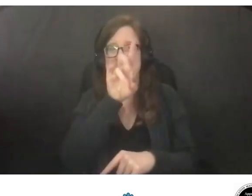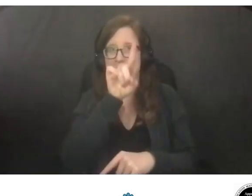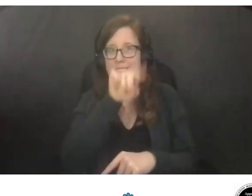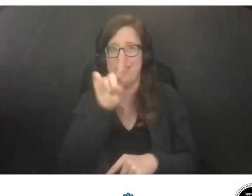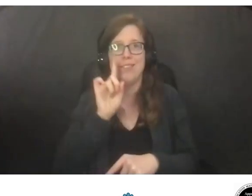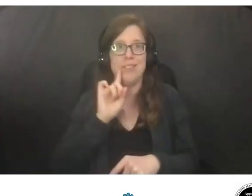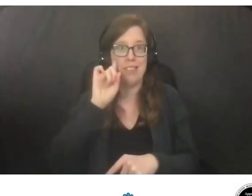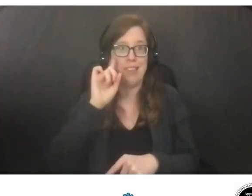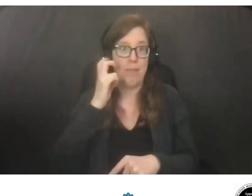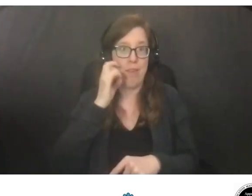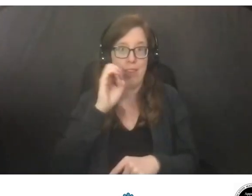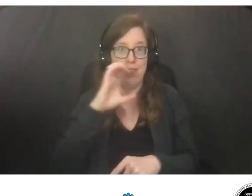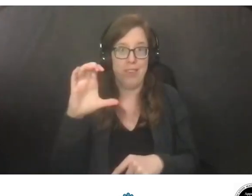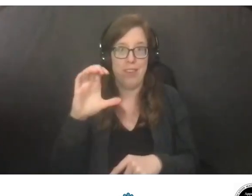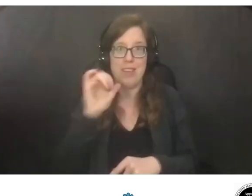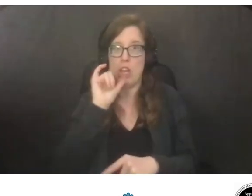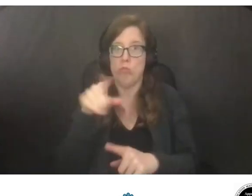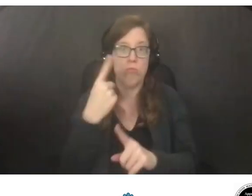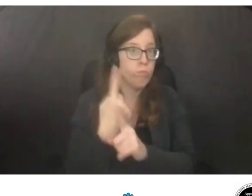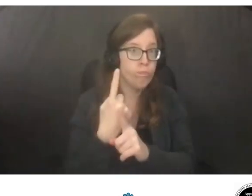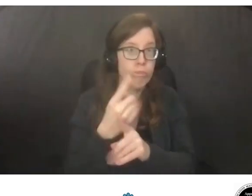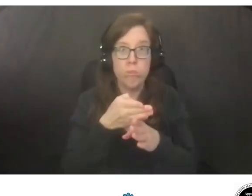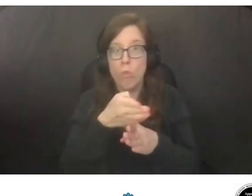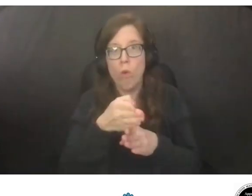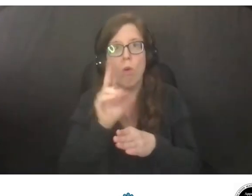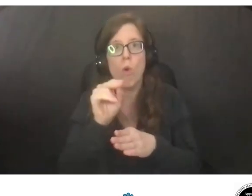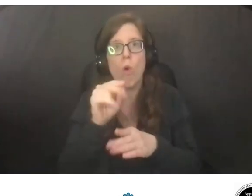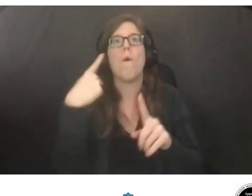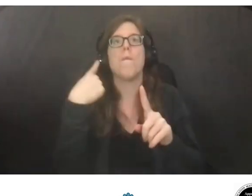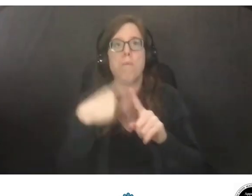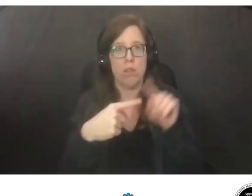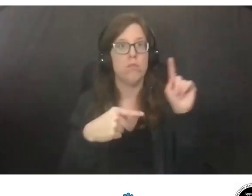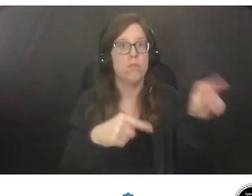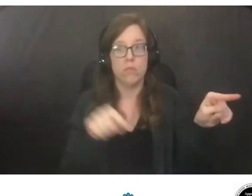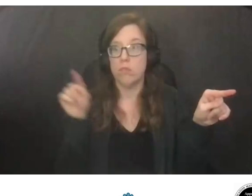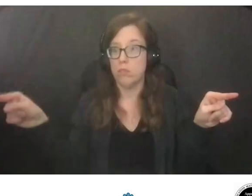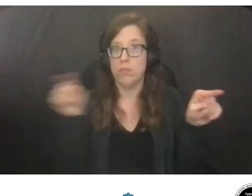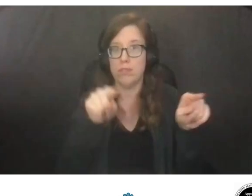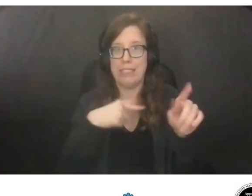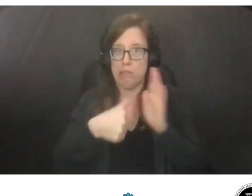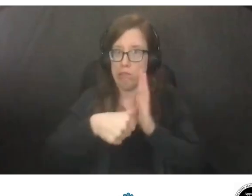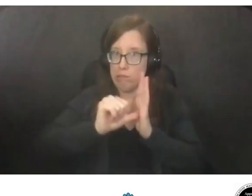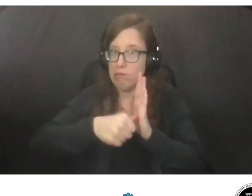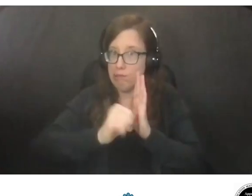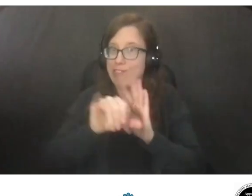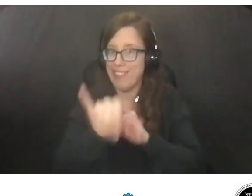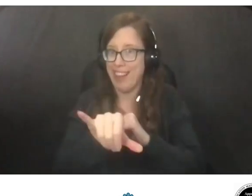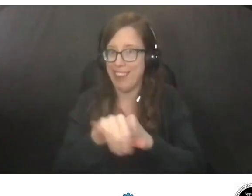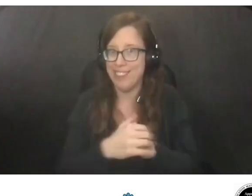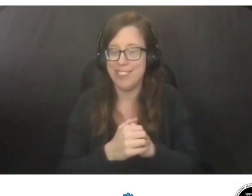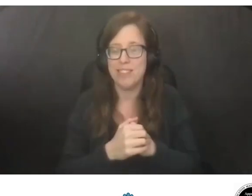It's not stand alone. It's...it's to be used in addition. Can't stress that enough.